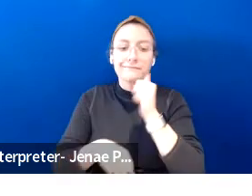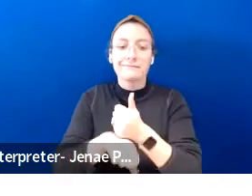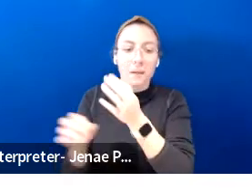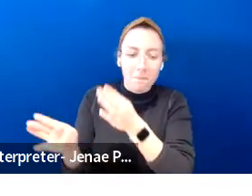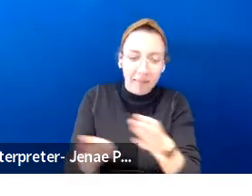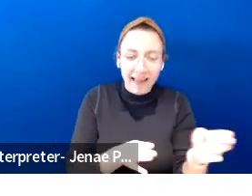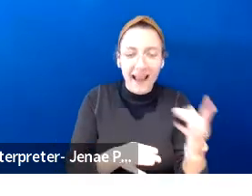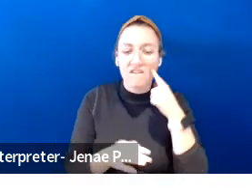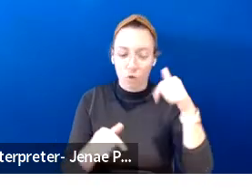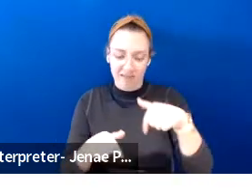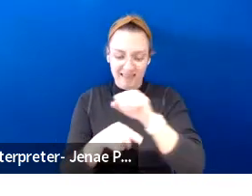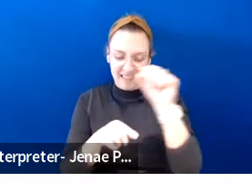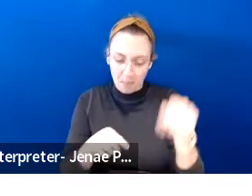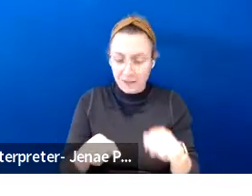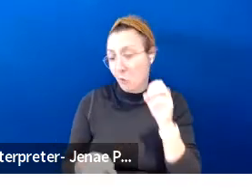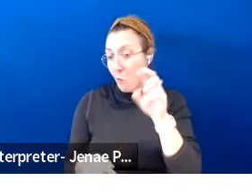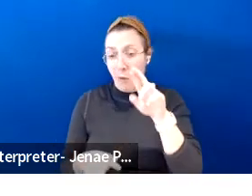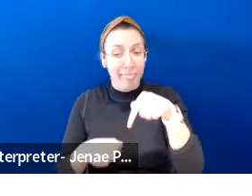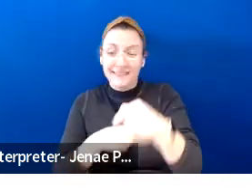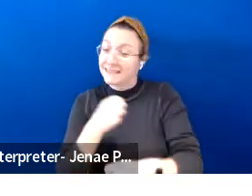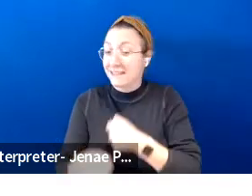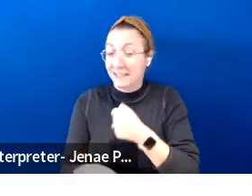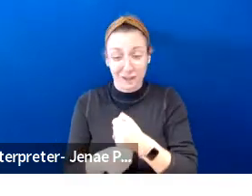Or this coming year. However, you choose to apply the material